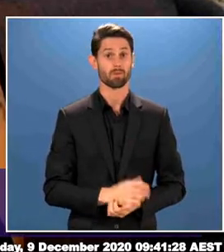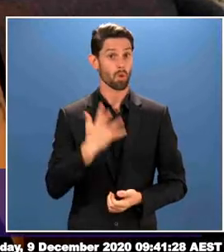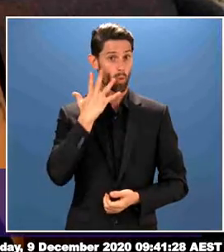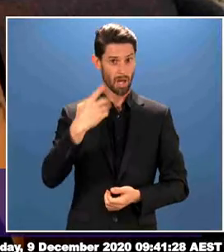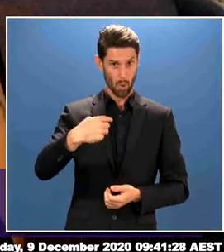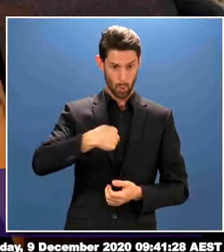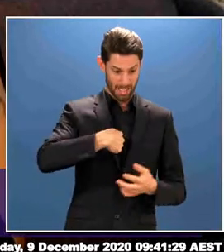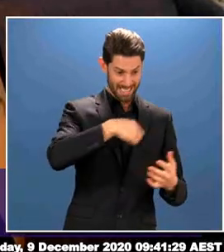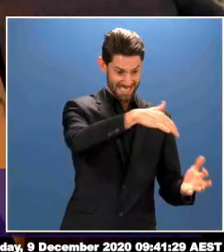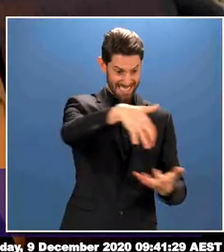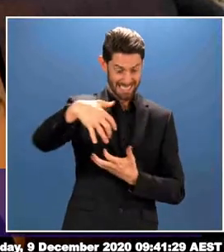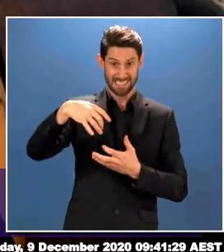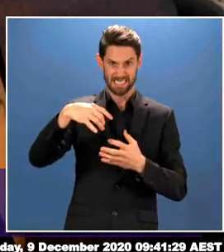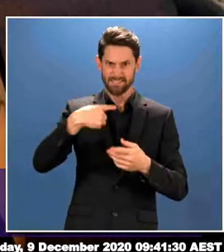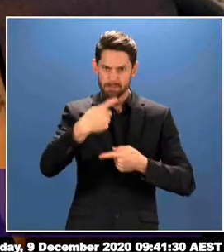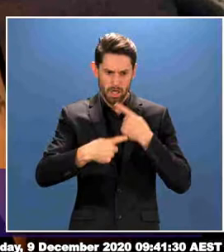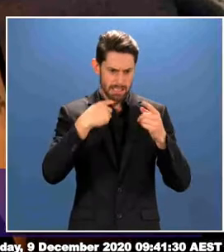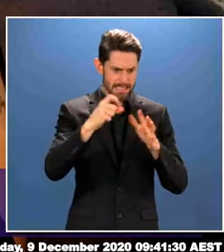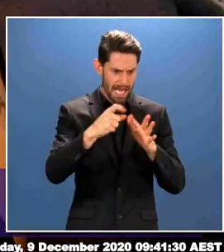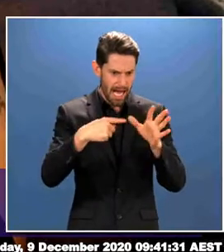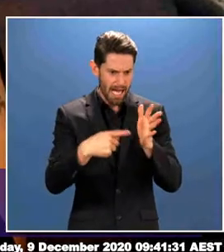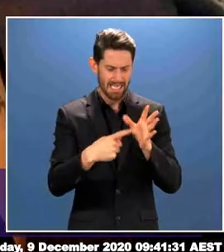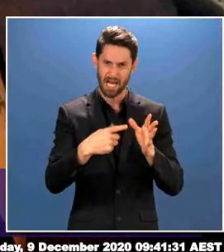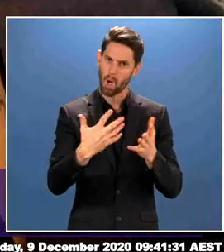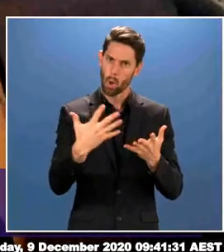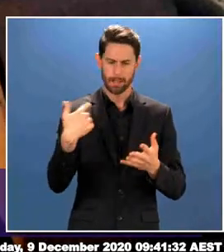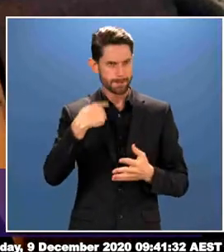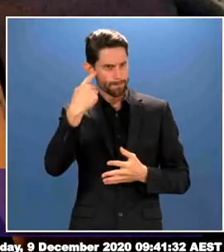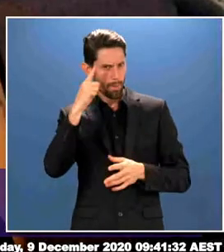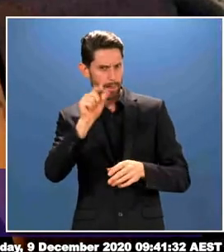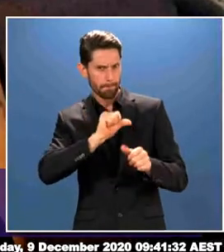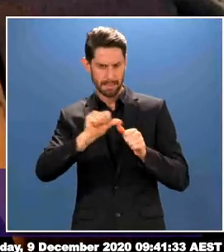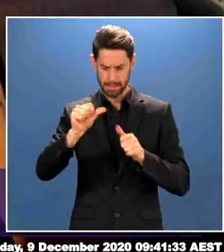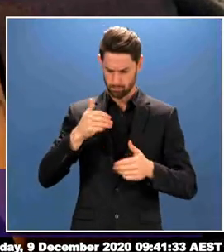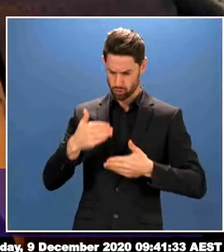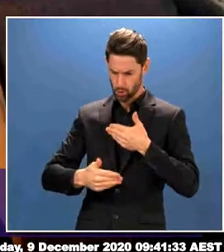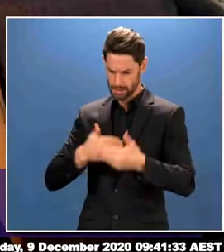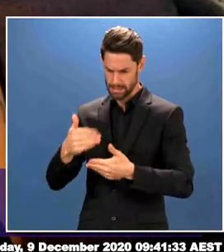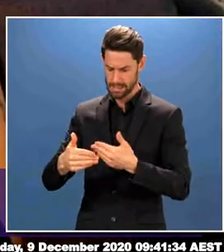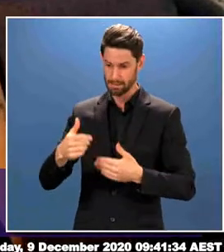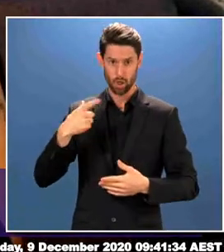this, because the demand for the data was quite strong.